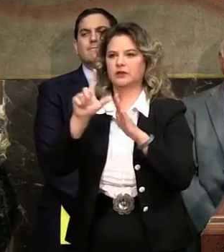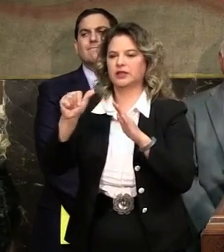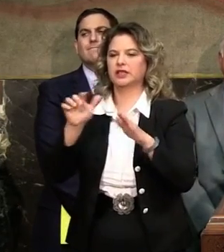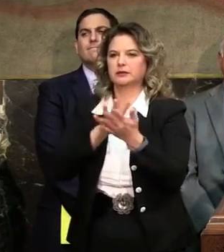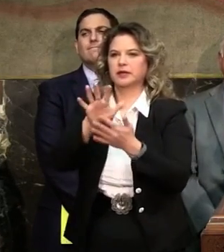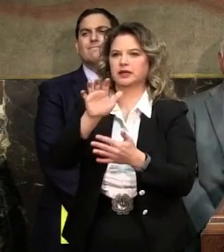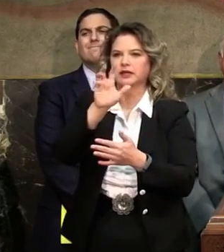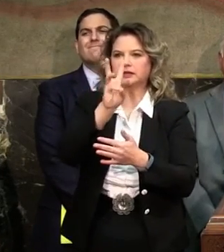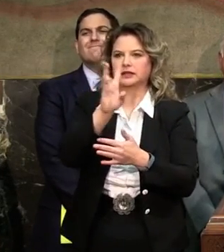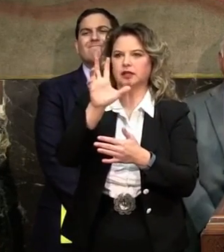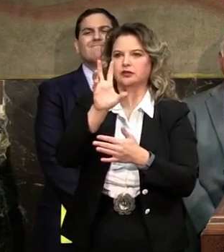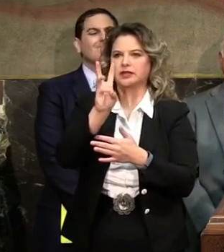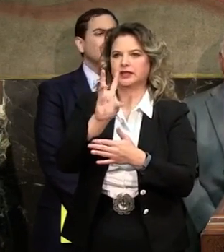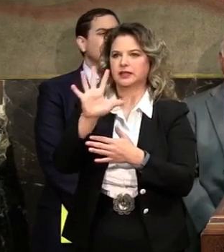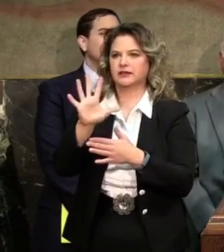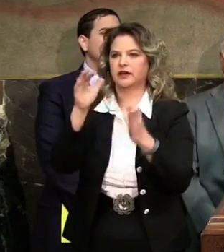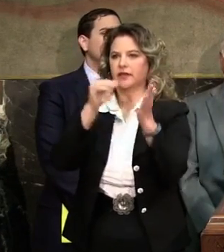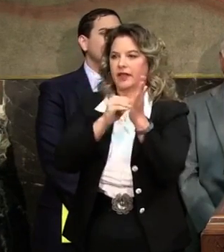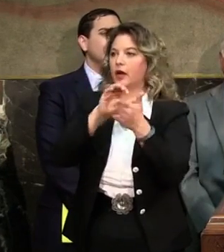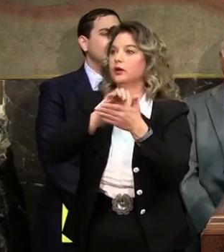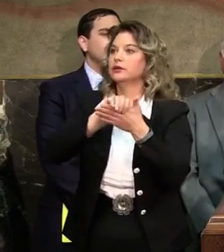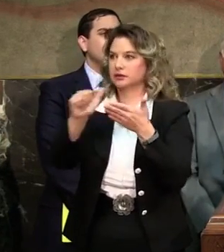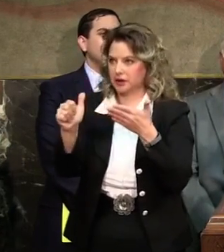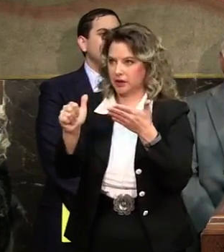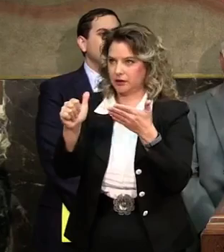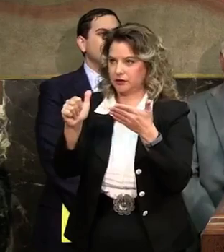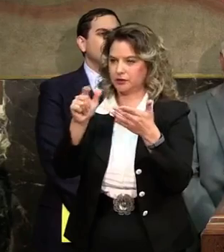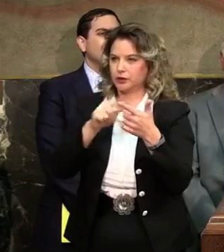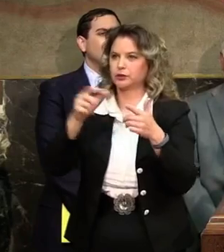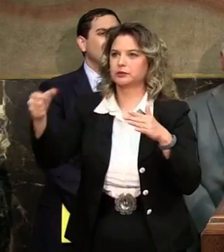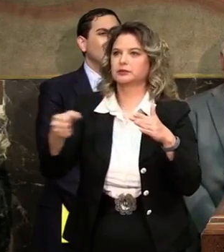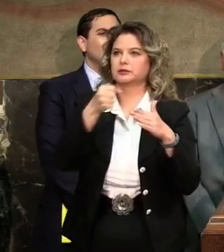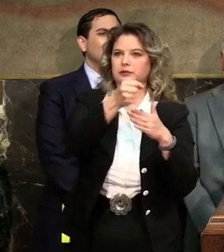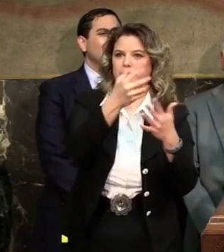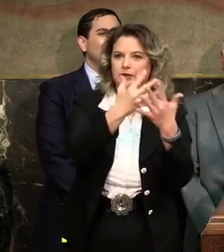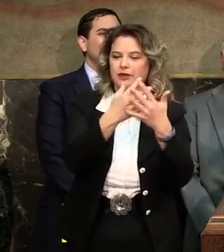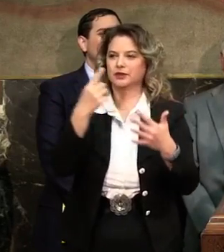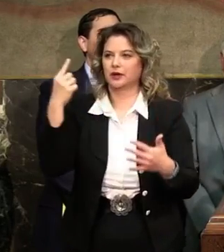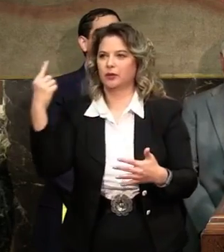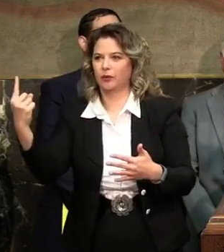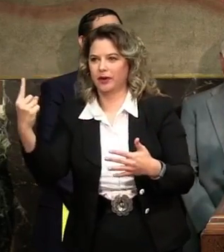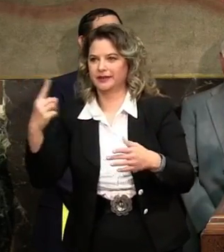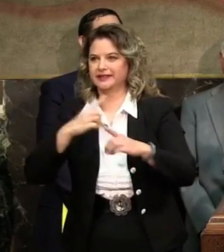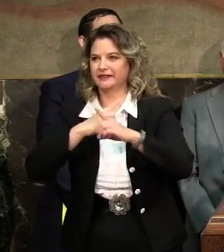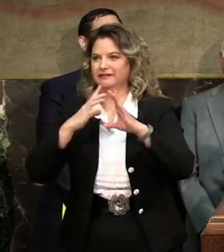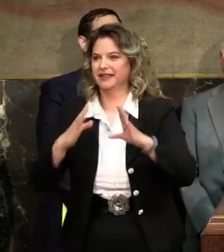and sixty five thousand dollars to incarcerate this one defendant for a